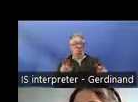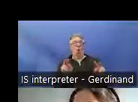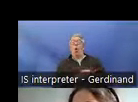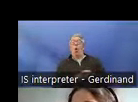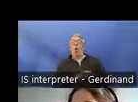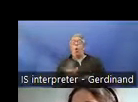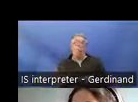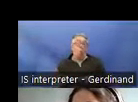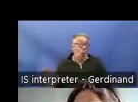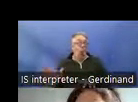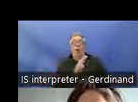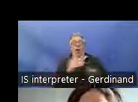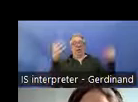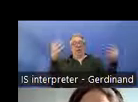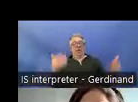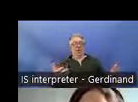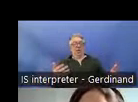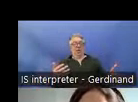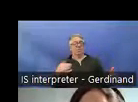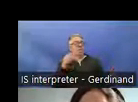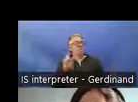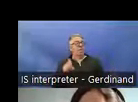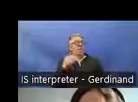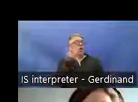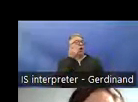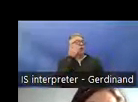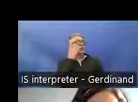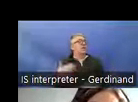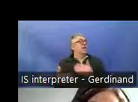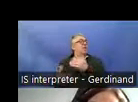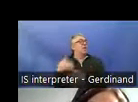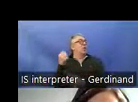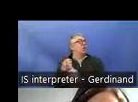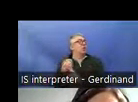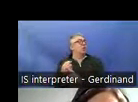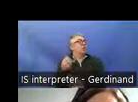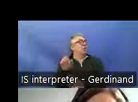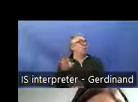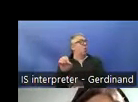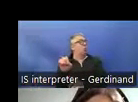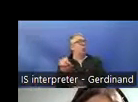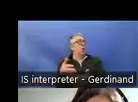understand what the questions, OPDs and disability advocates need to include in national data.